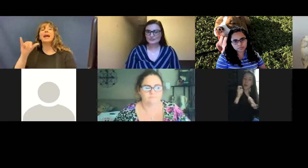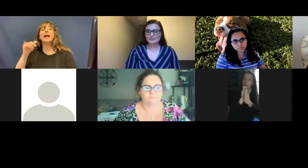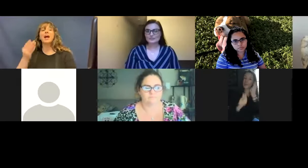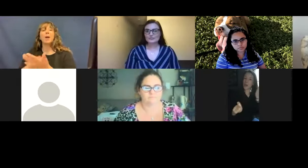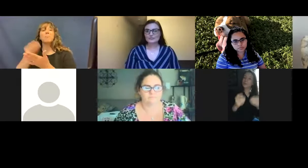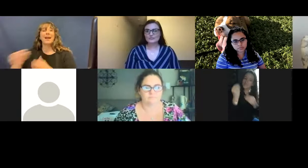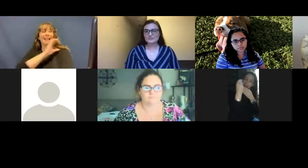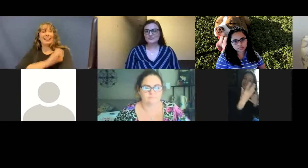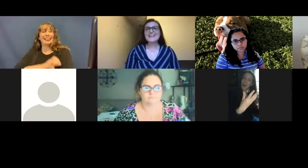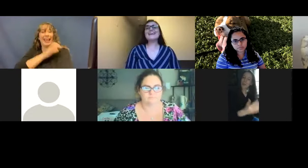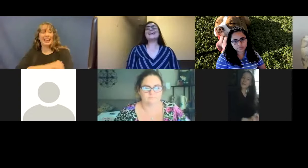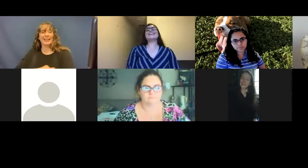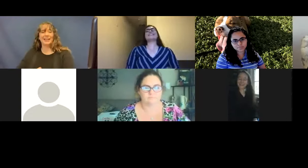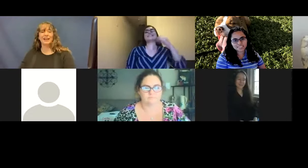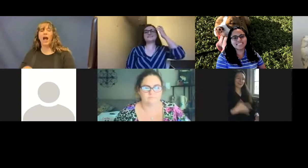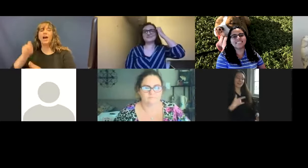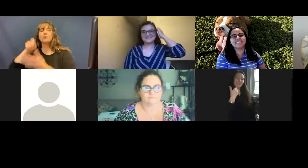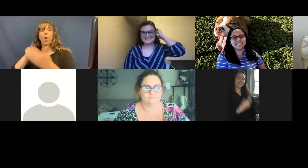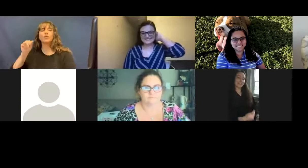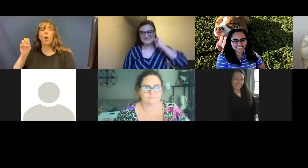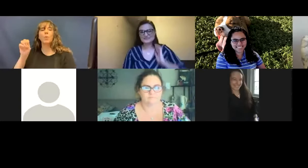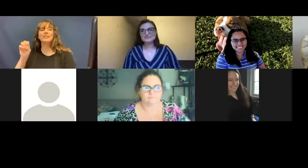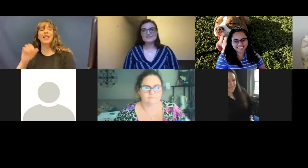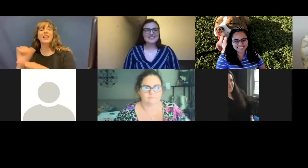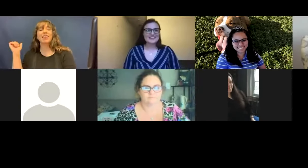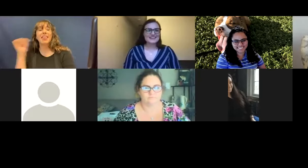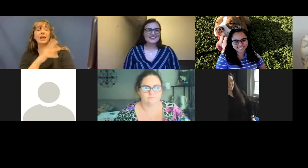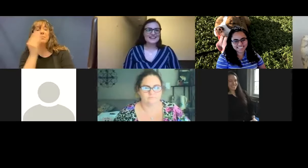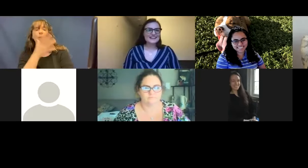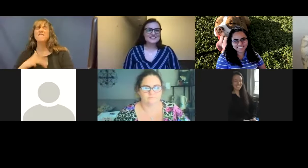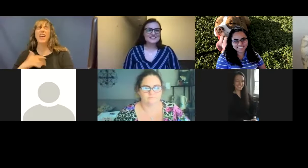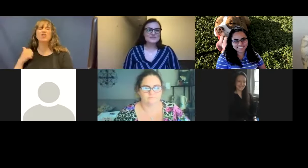him a note to let him know. And it felt good. >> MADISEN LIEBL: Yeah, I can't speak for